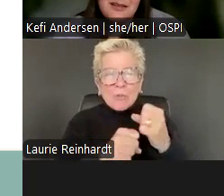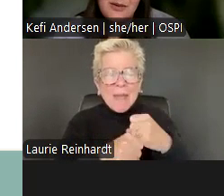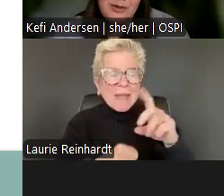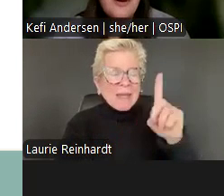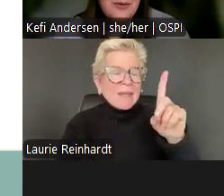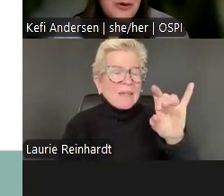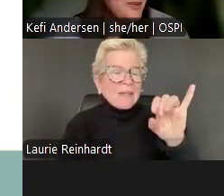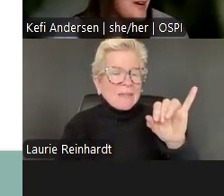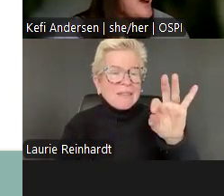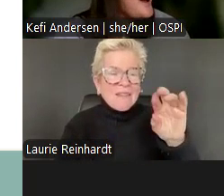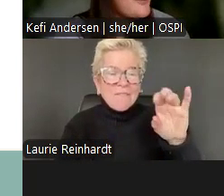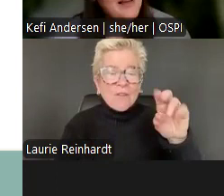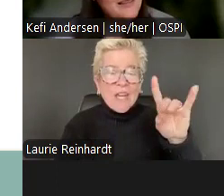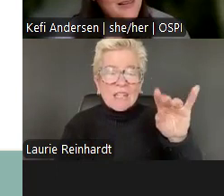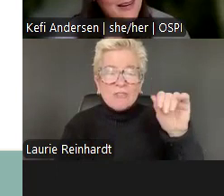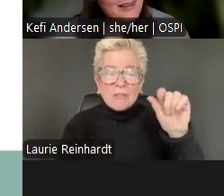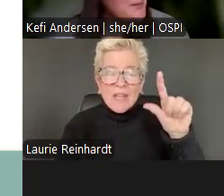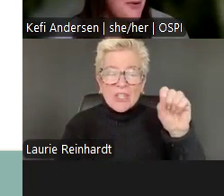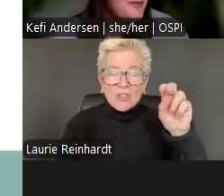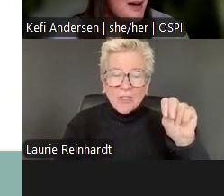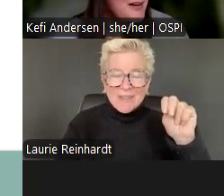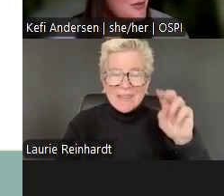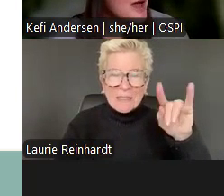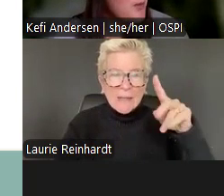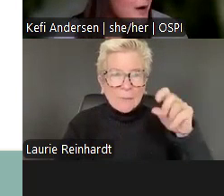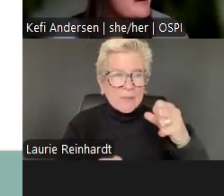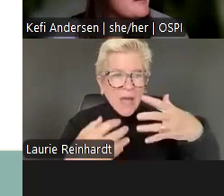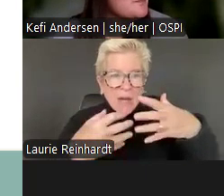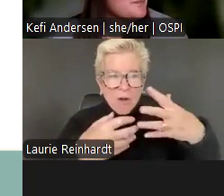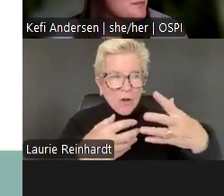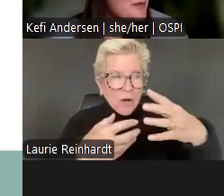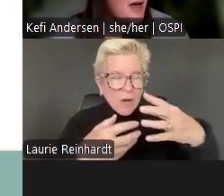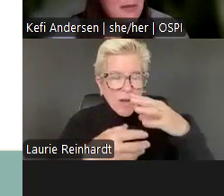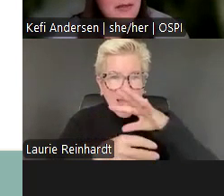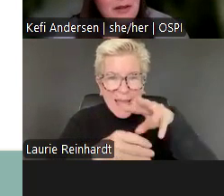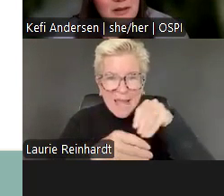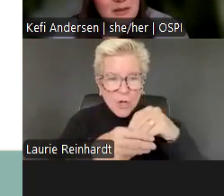so worth checking out as a great example of how to do that work. I've included